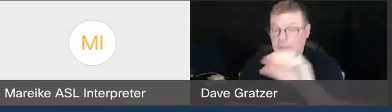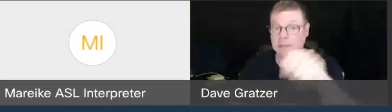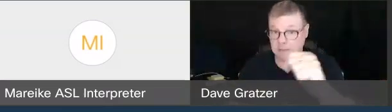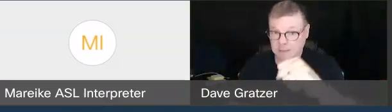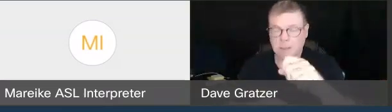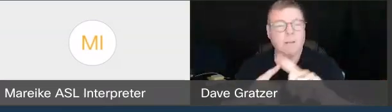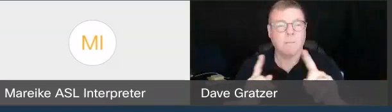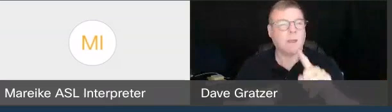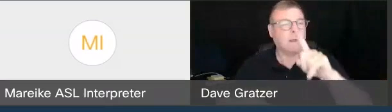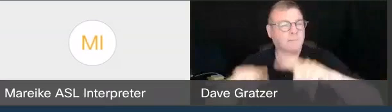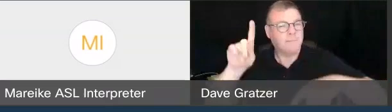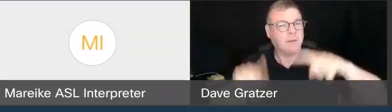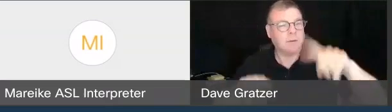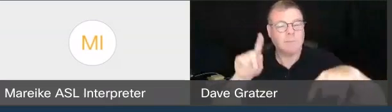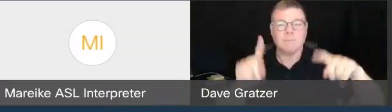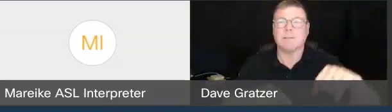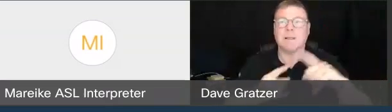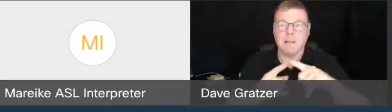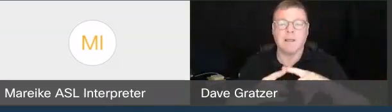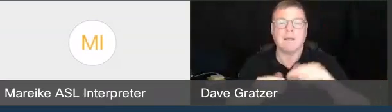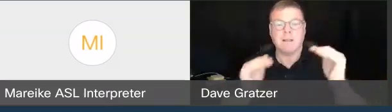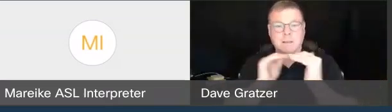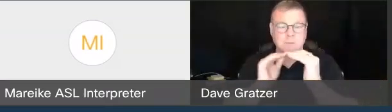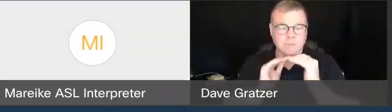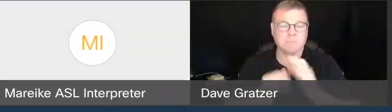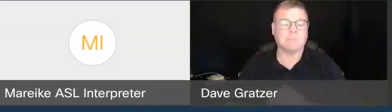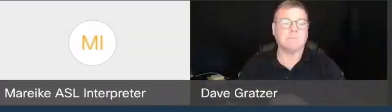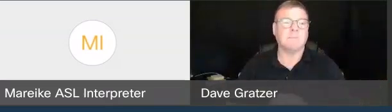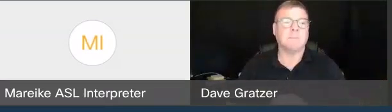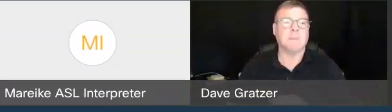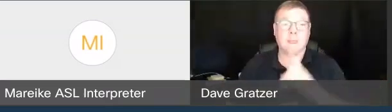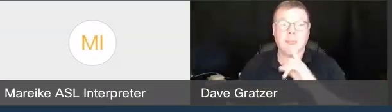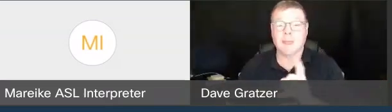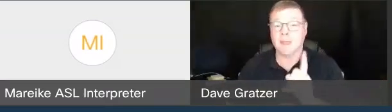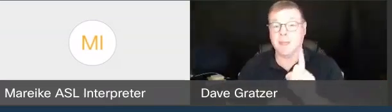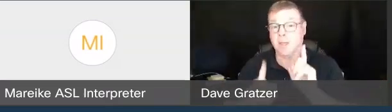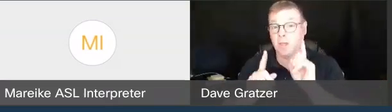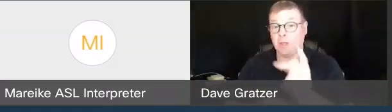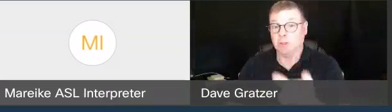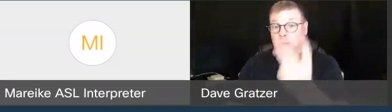variability and definition of justice involvement. So is it two jail admissions in a calendar year?